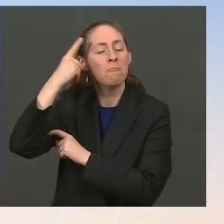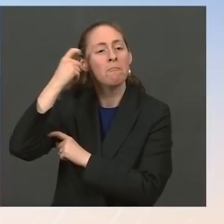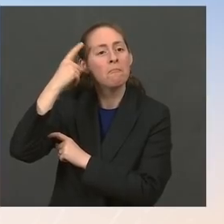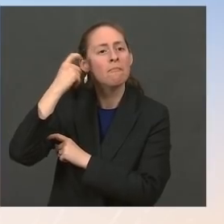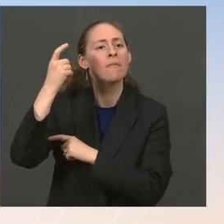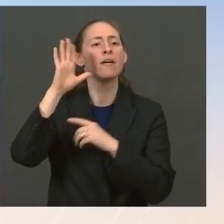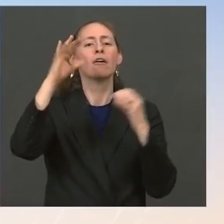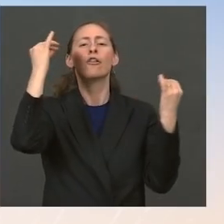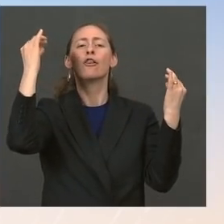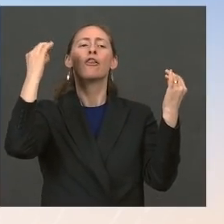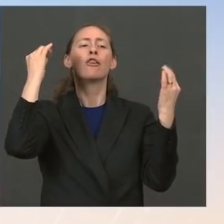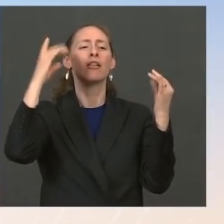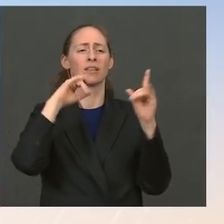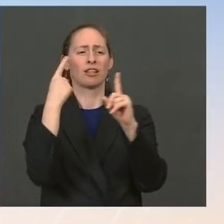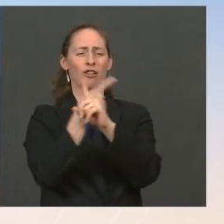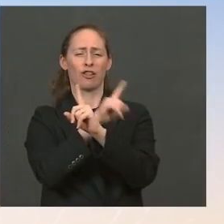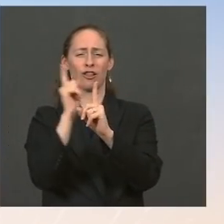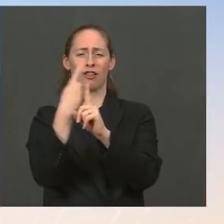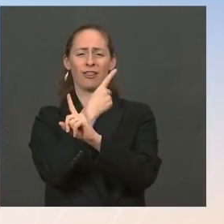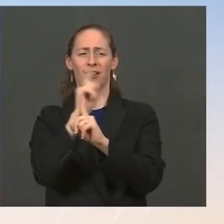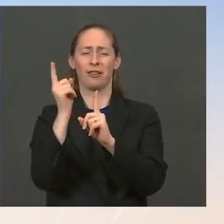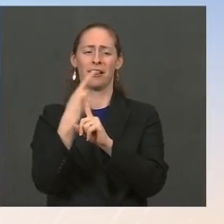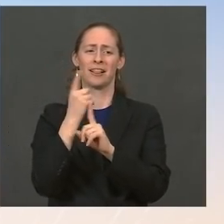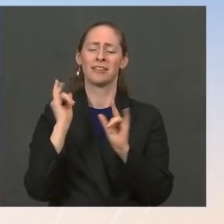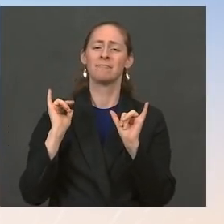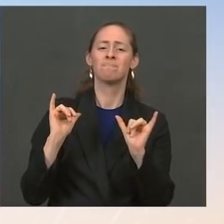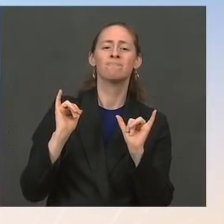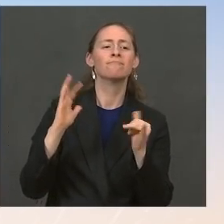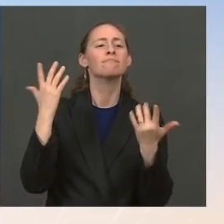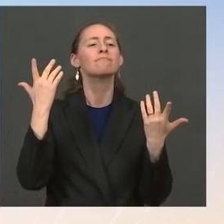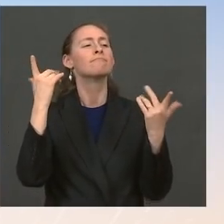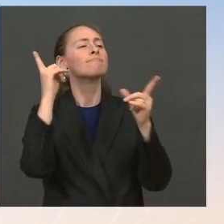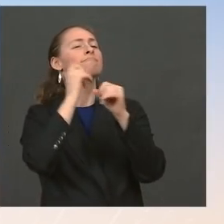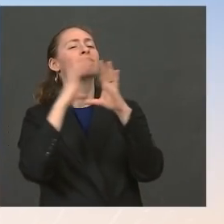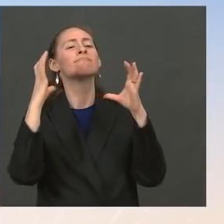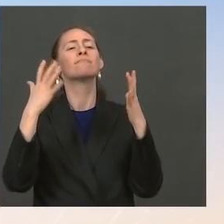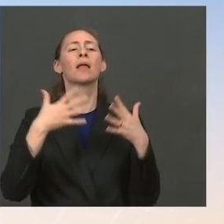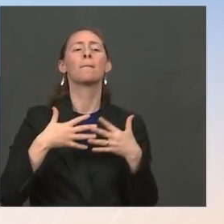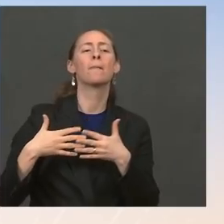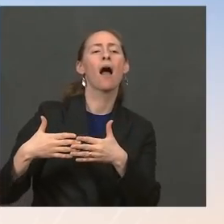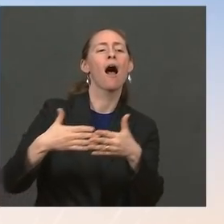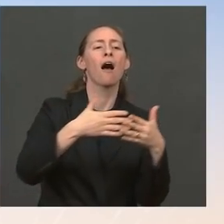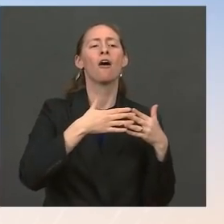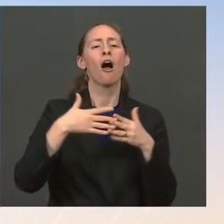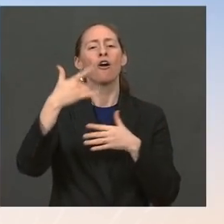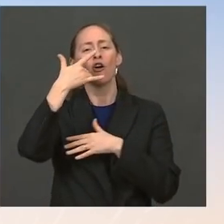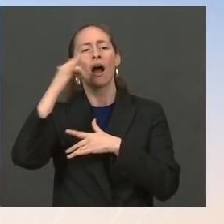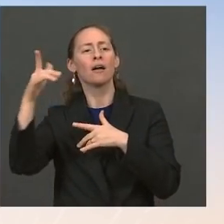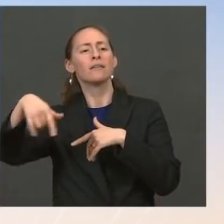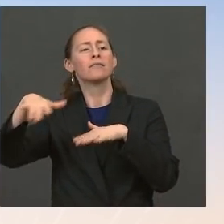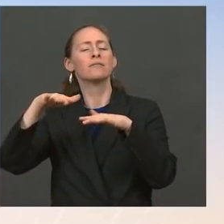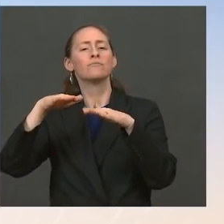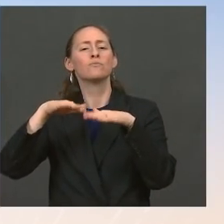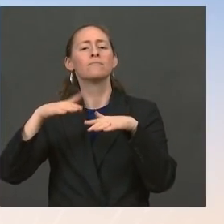I'm not sure -- about picturing America in a swim meet after World War Two against every other country. But in eight and a half hours,